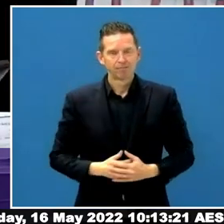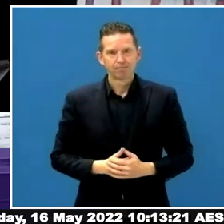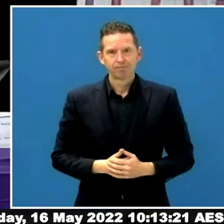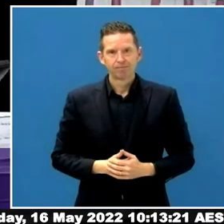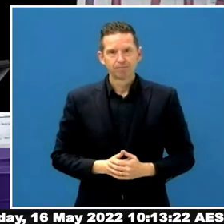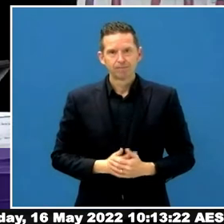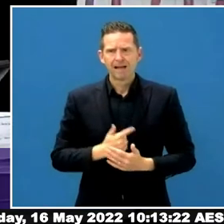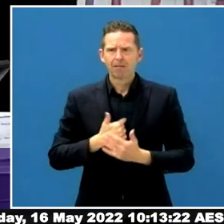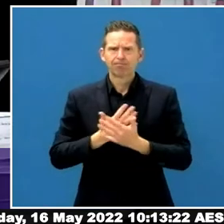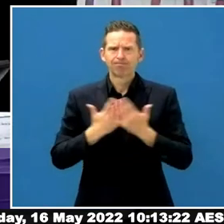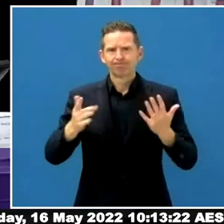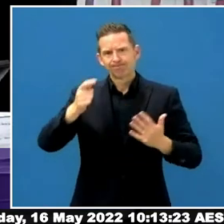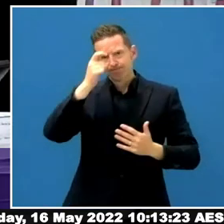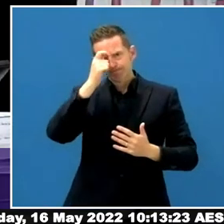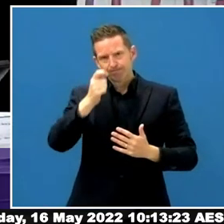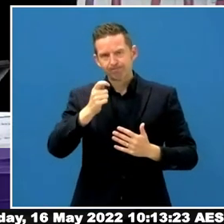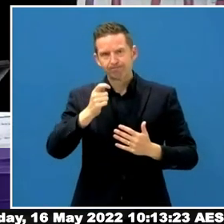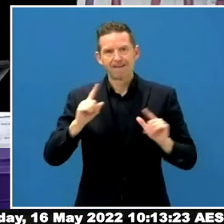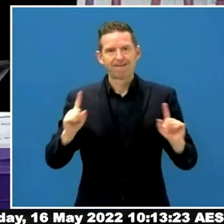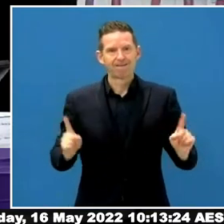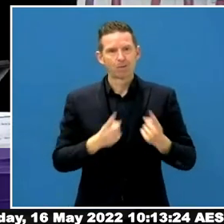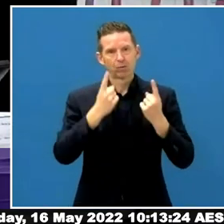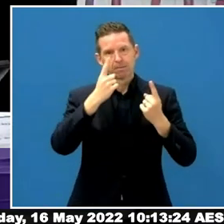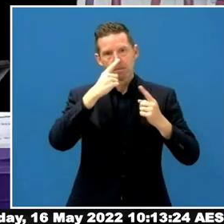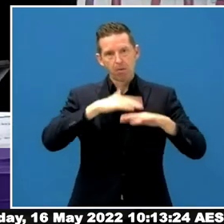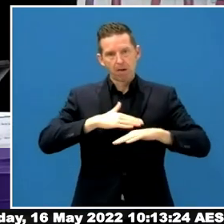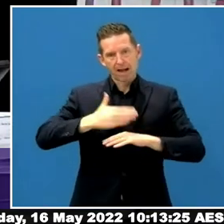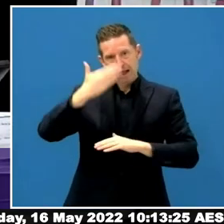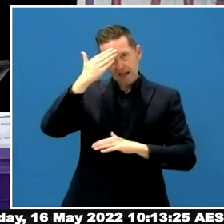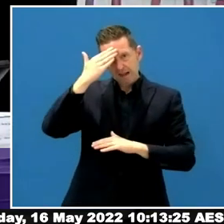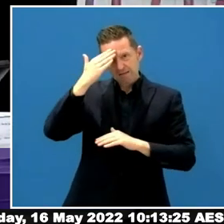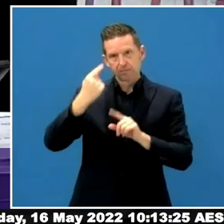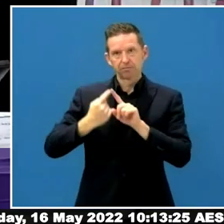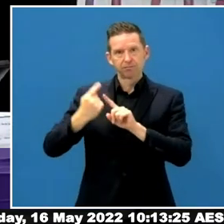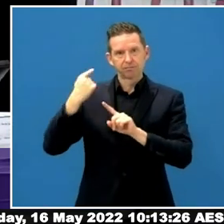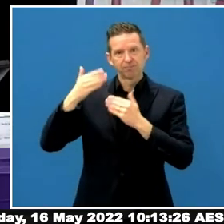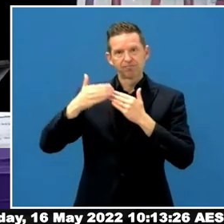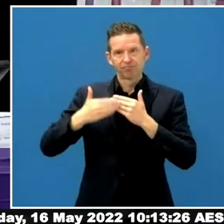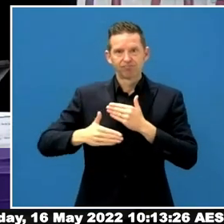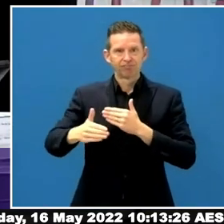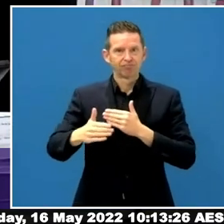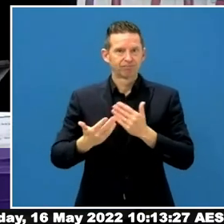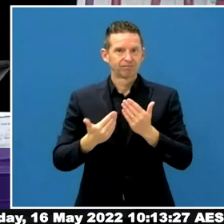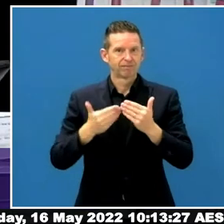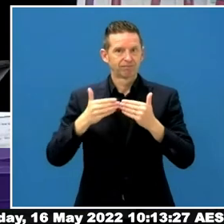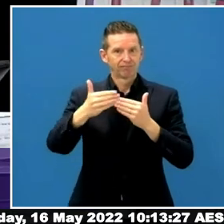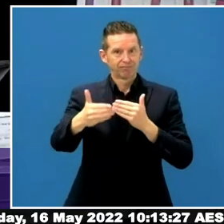We pay our respects to First Nations Elders, past present and emerging, as well as First